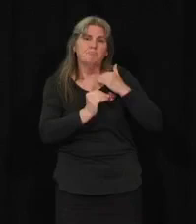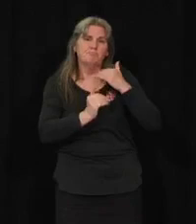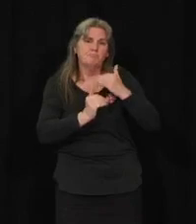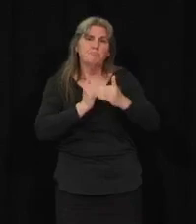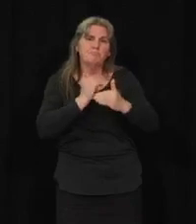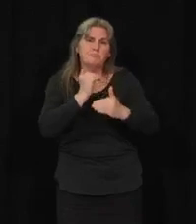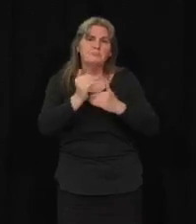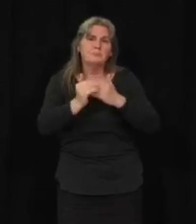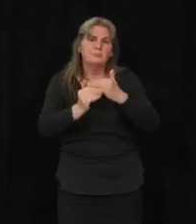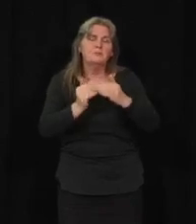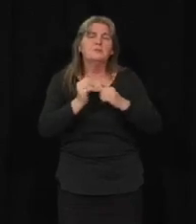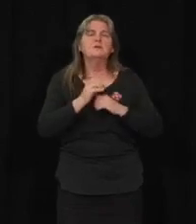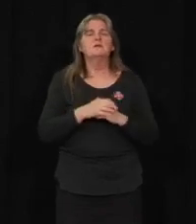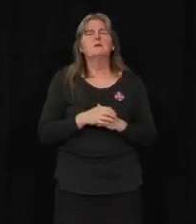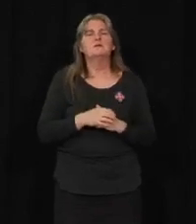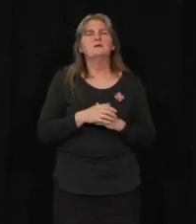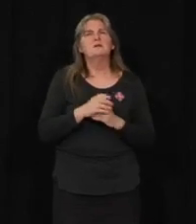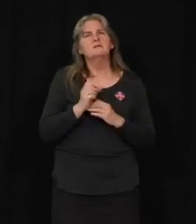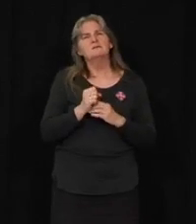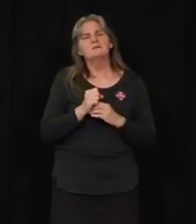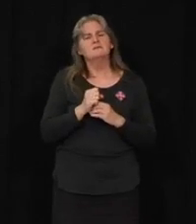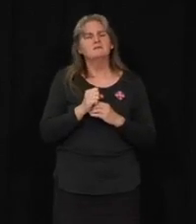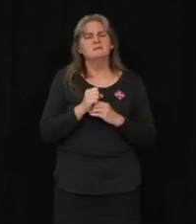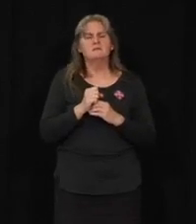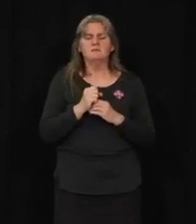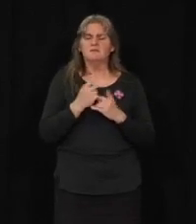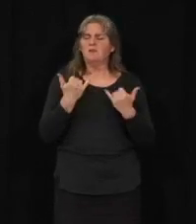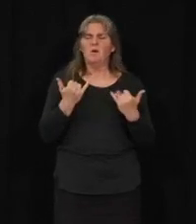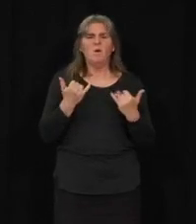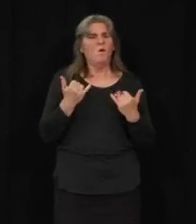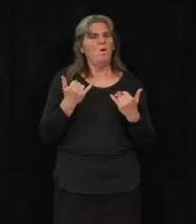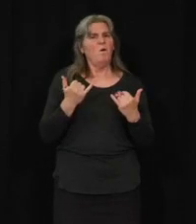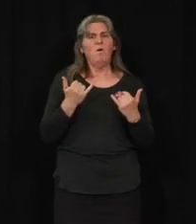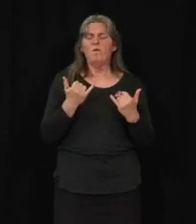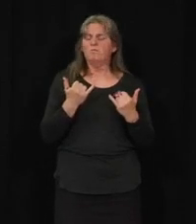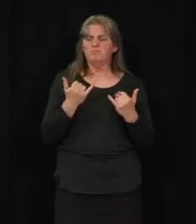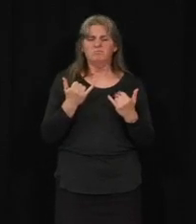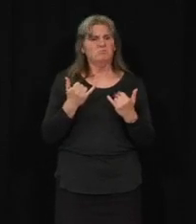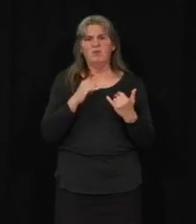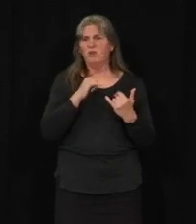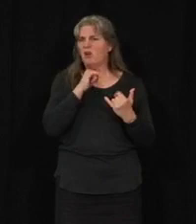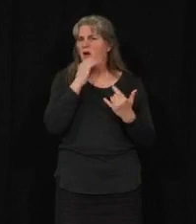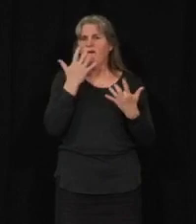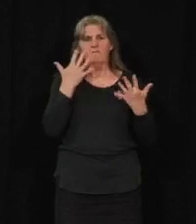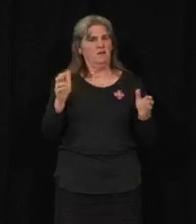Many different factors, so I will say we are not in the clear, as I have said before,